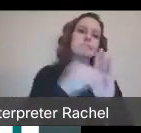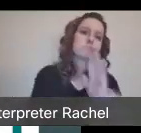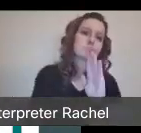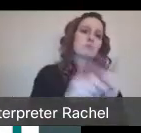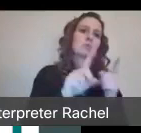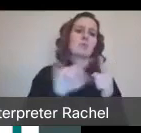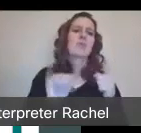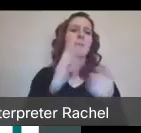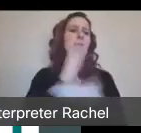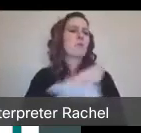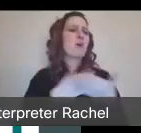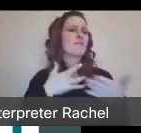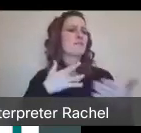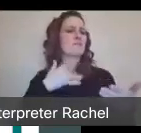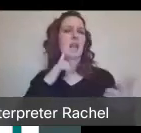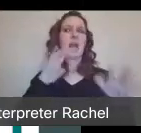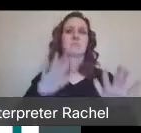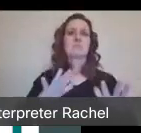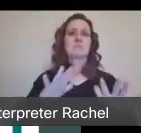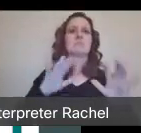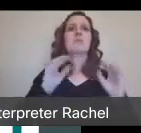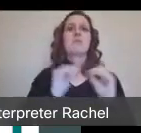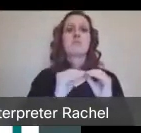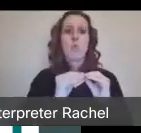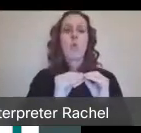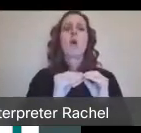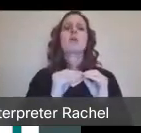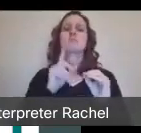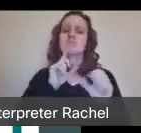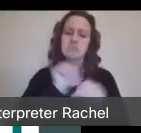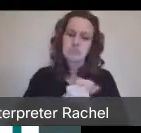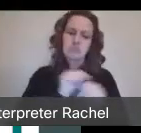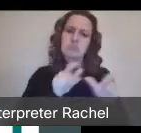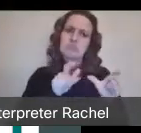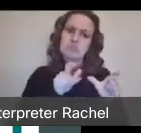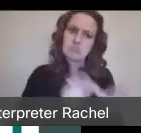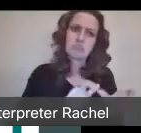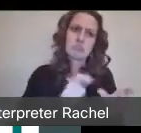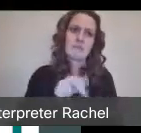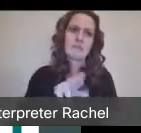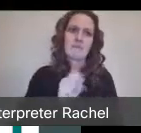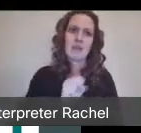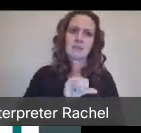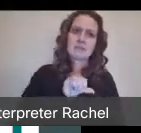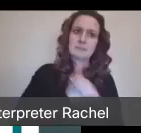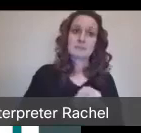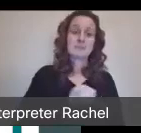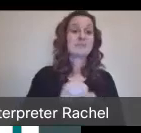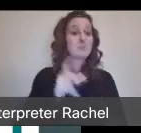where we can feel like we solidly suppressed this virus as we did over, you know, from June